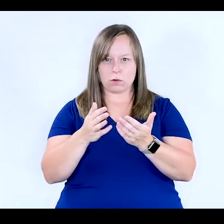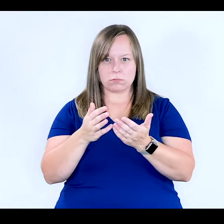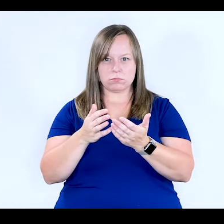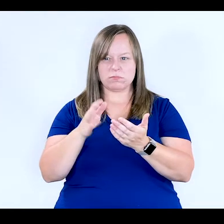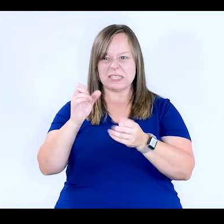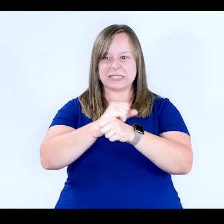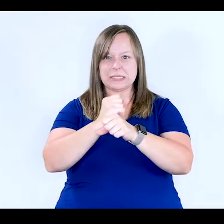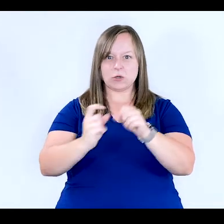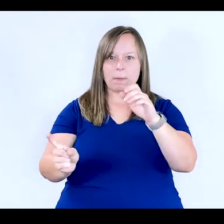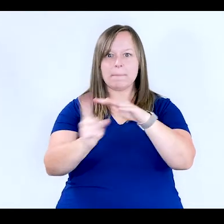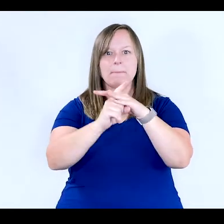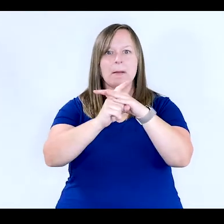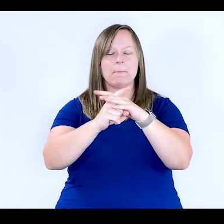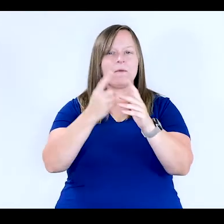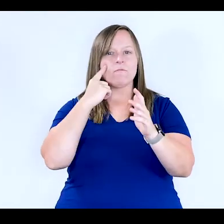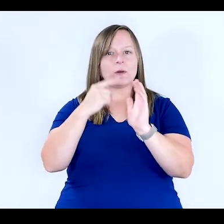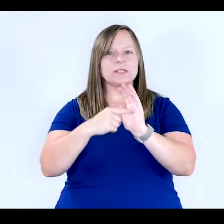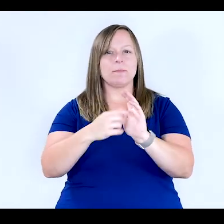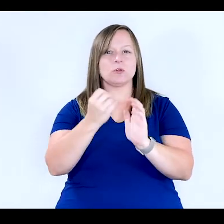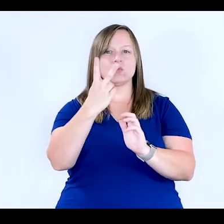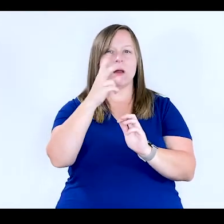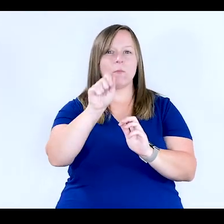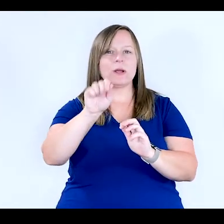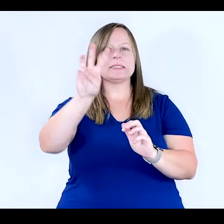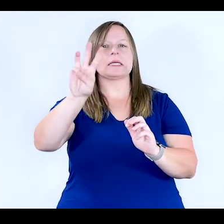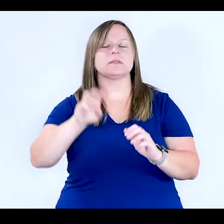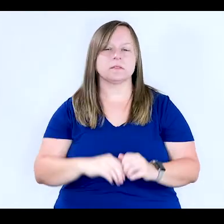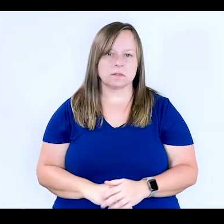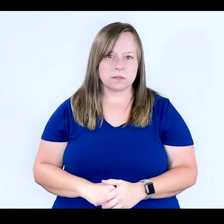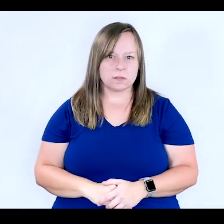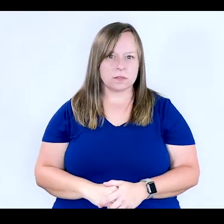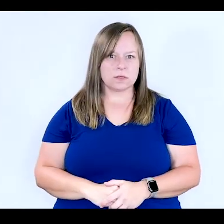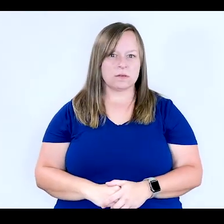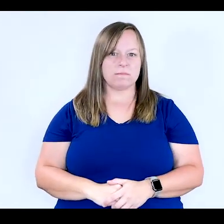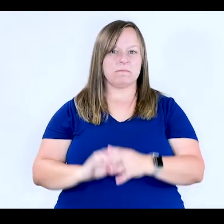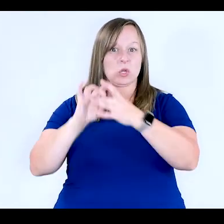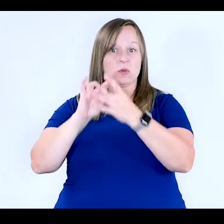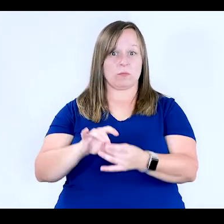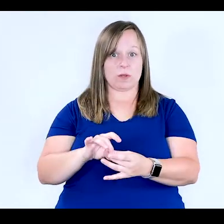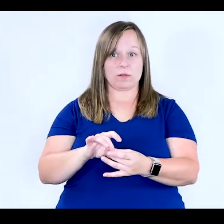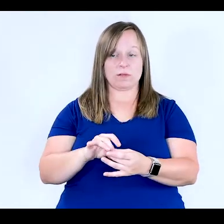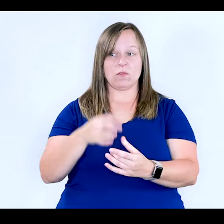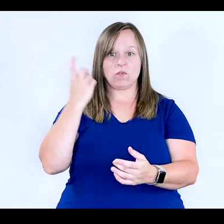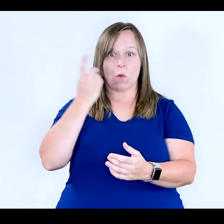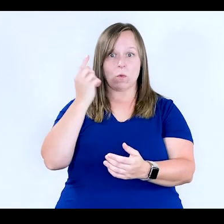the statistic will appear. For example, 12.6. This will correspond to someone